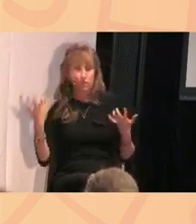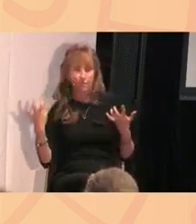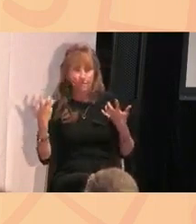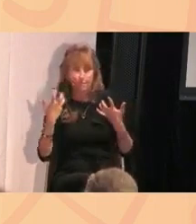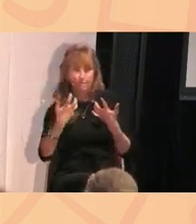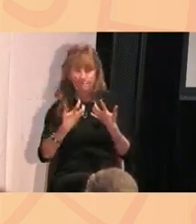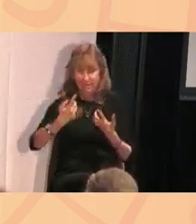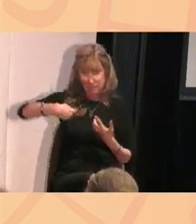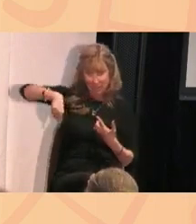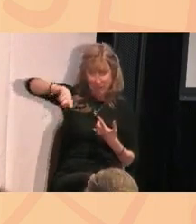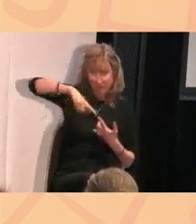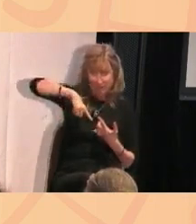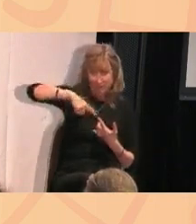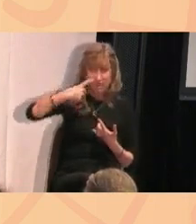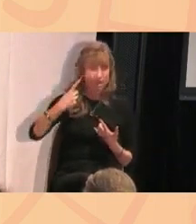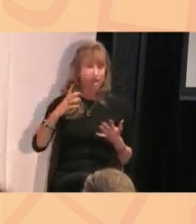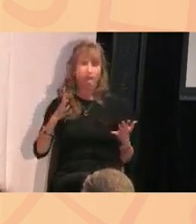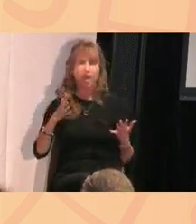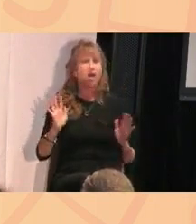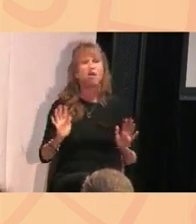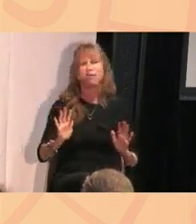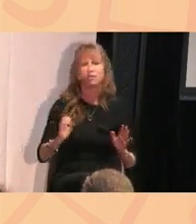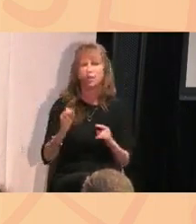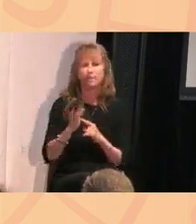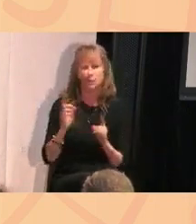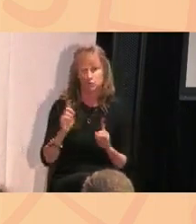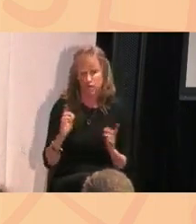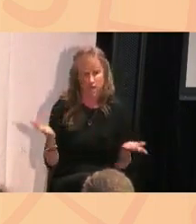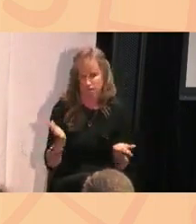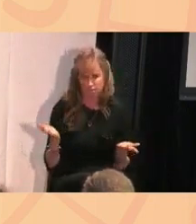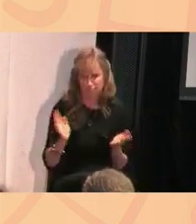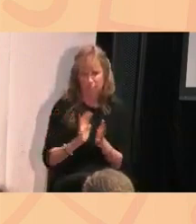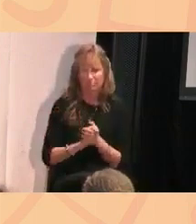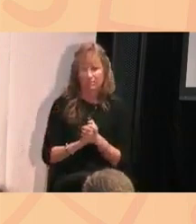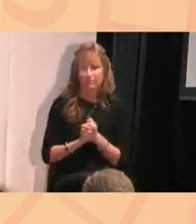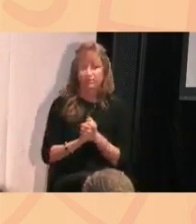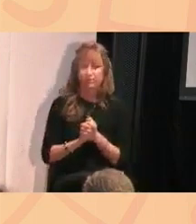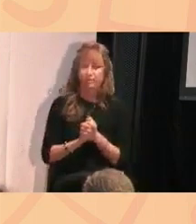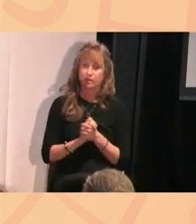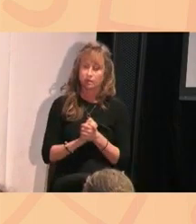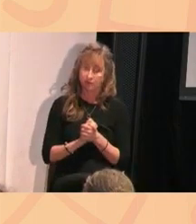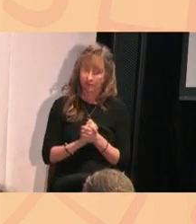the national narrative realigns that kind of parallel narrative